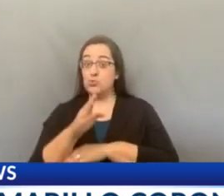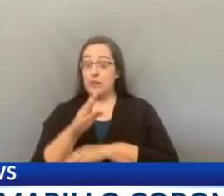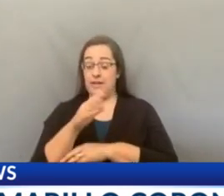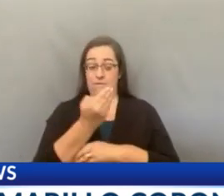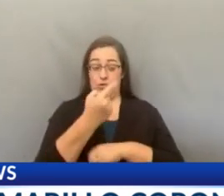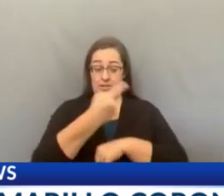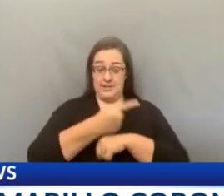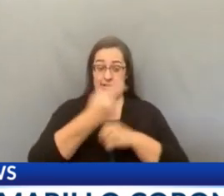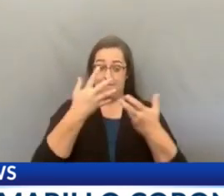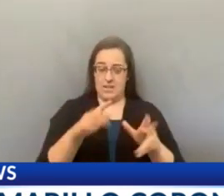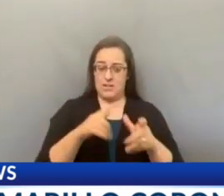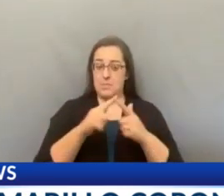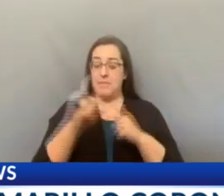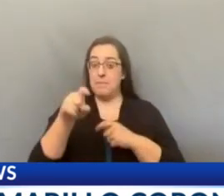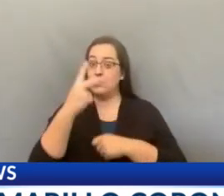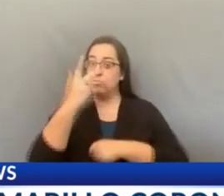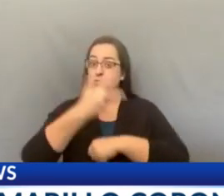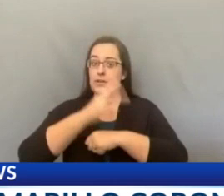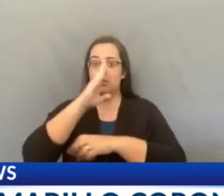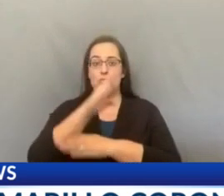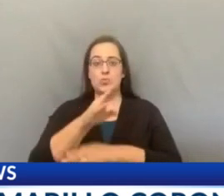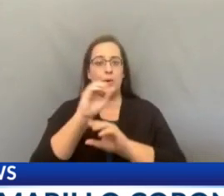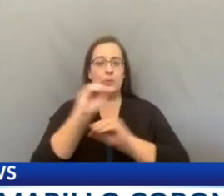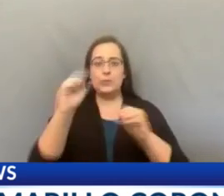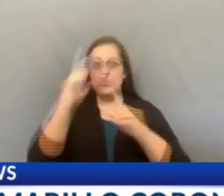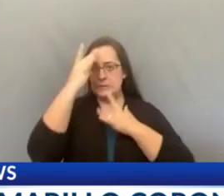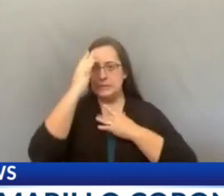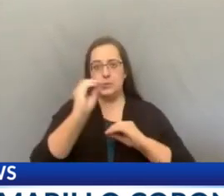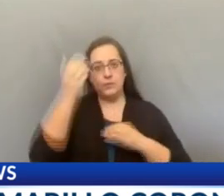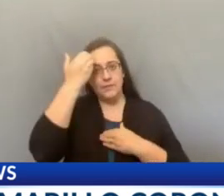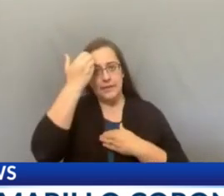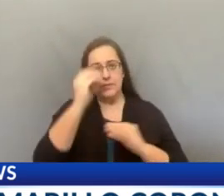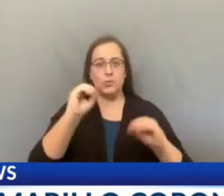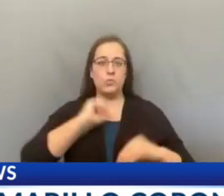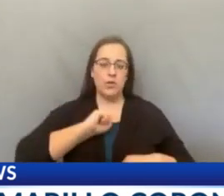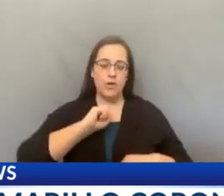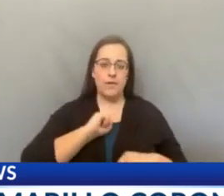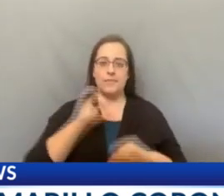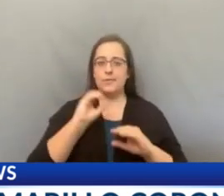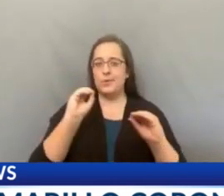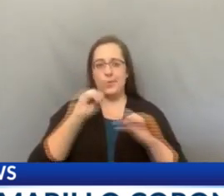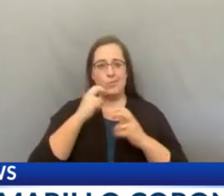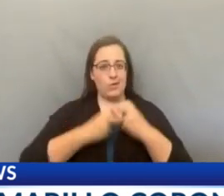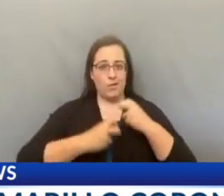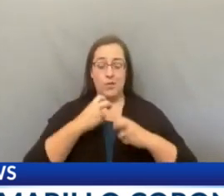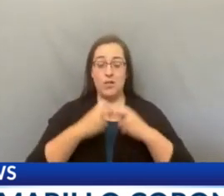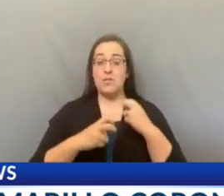PASS PASS FROM THAT PERSON WAS TESTED OF PATIENT MUST BE SYMPTOM-FREE FOR THREE CONSECUTIVE DAYS AT THE END OF